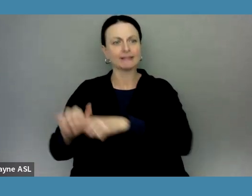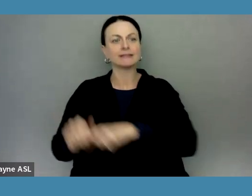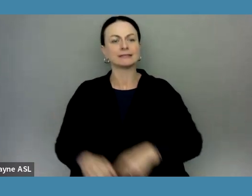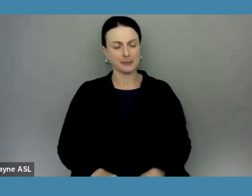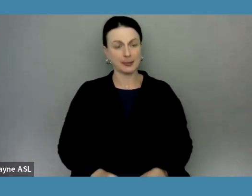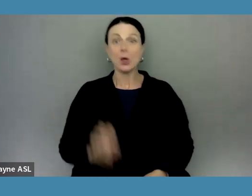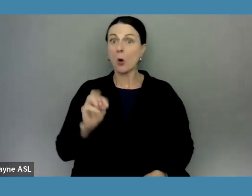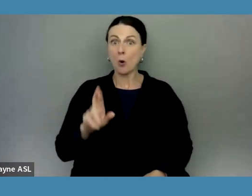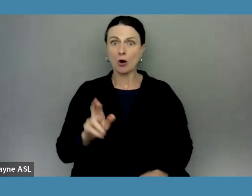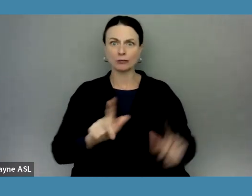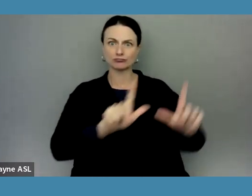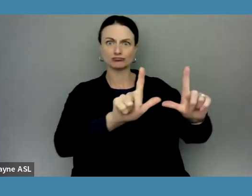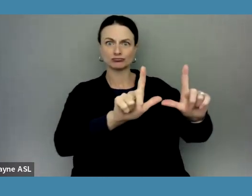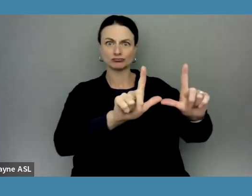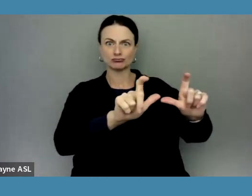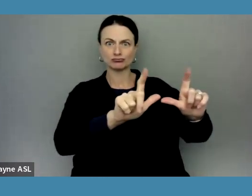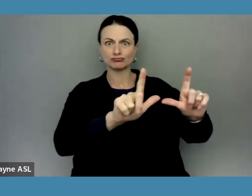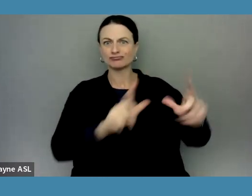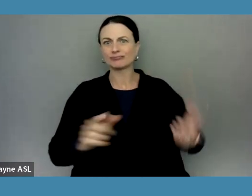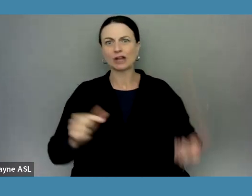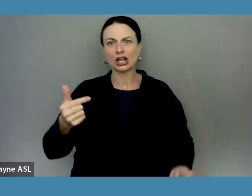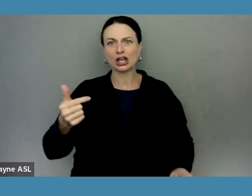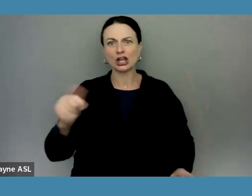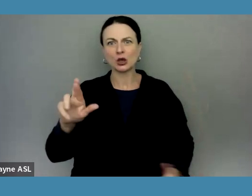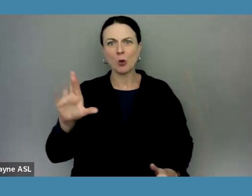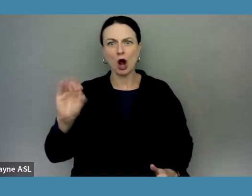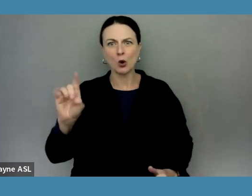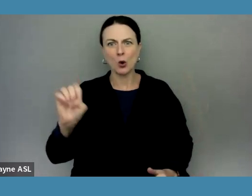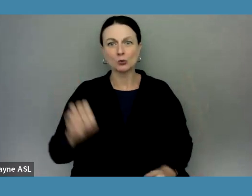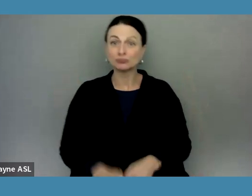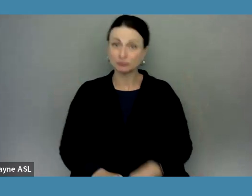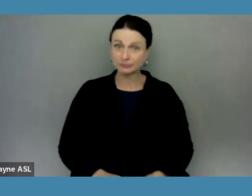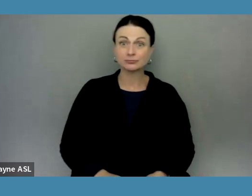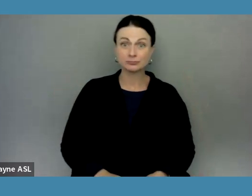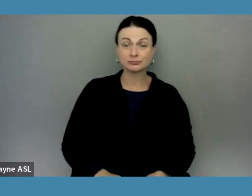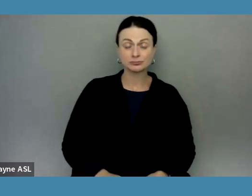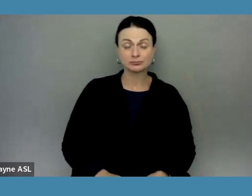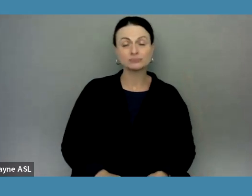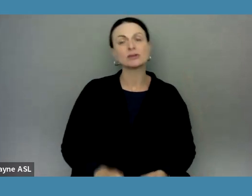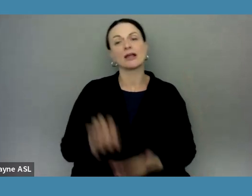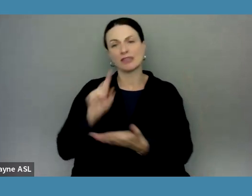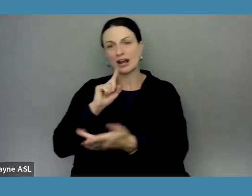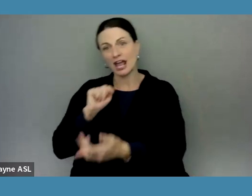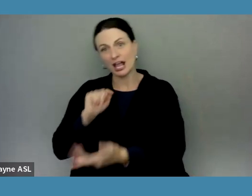or if you have a smartphone, you can scan the QR code on your screen